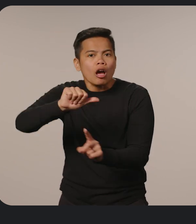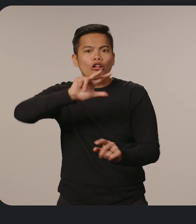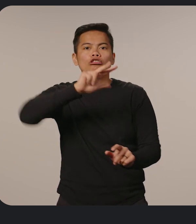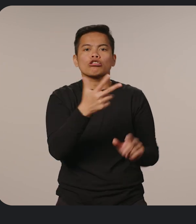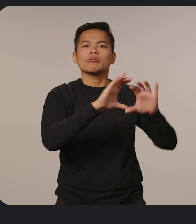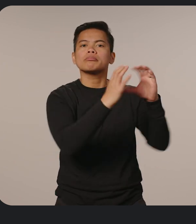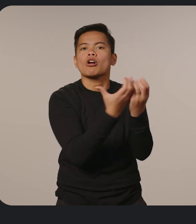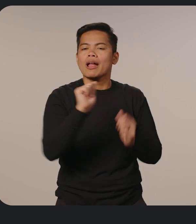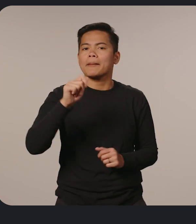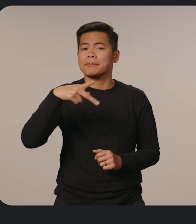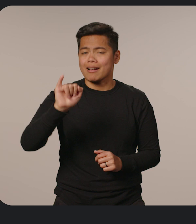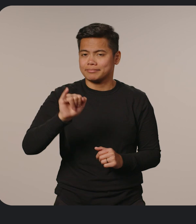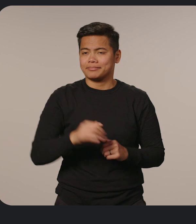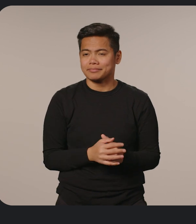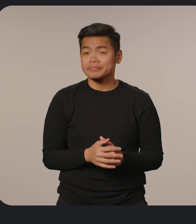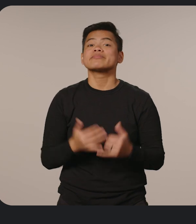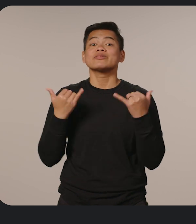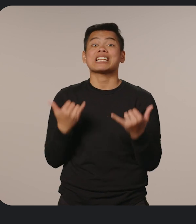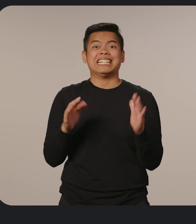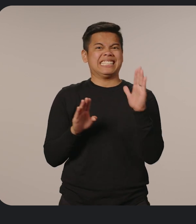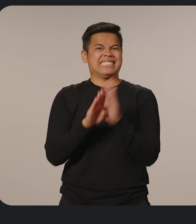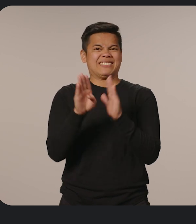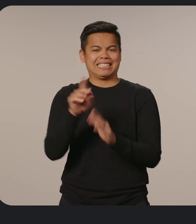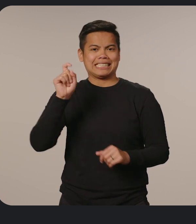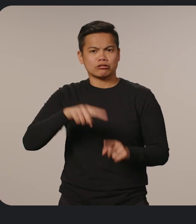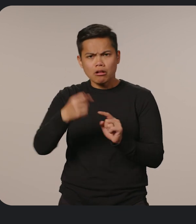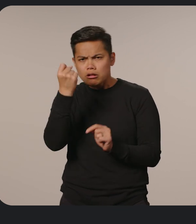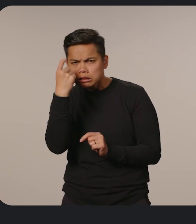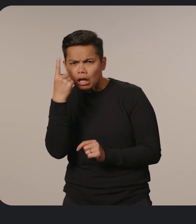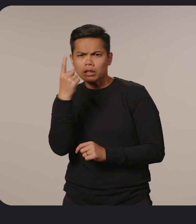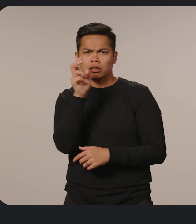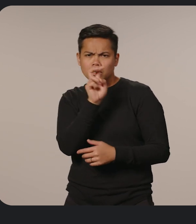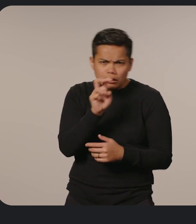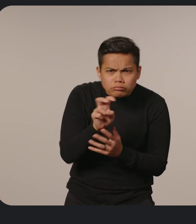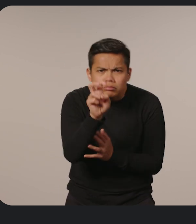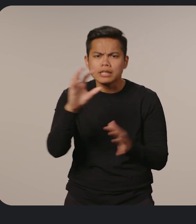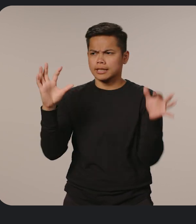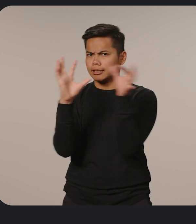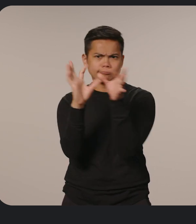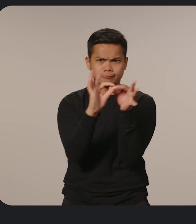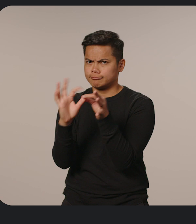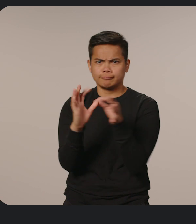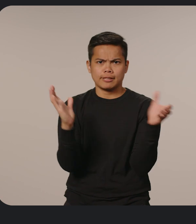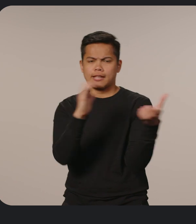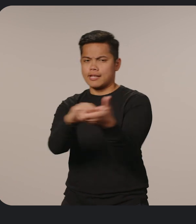requests from a third-party API today developers need to understand and